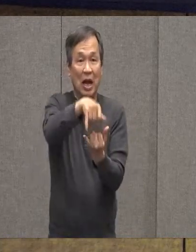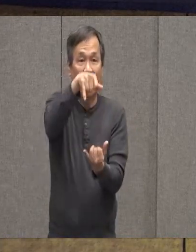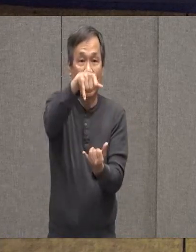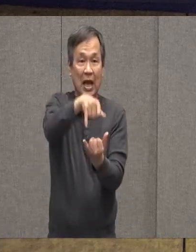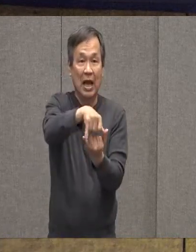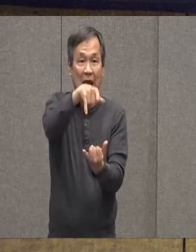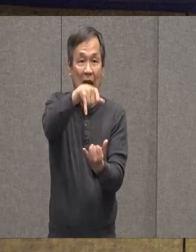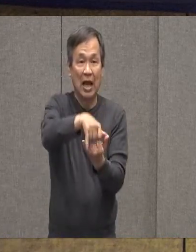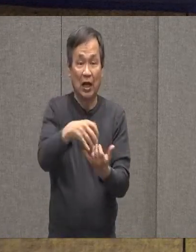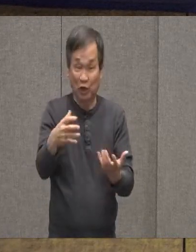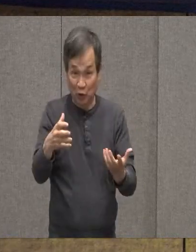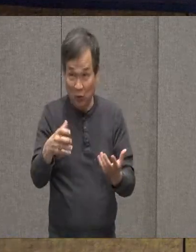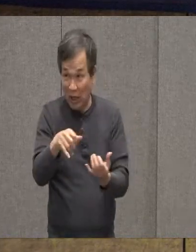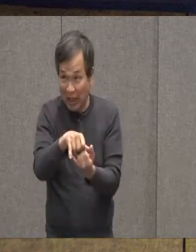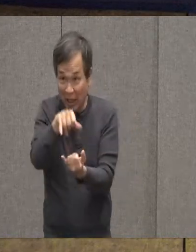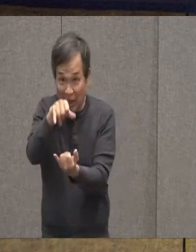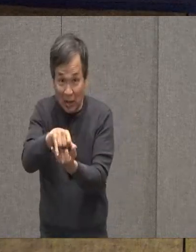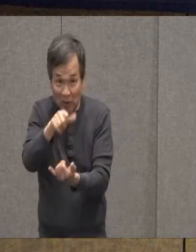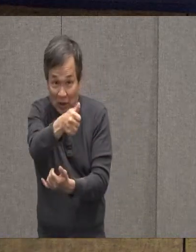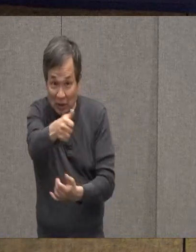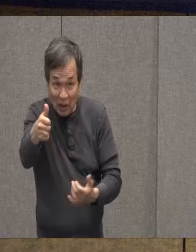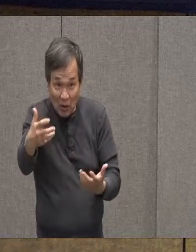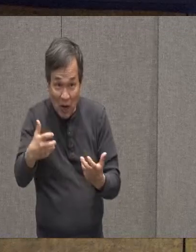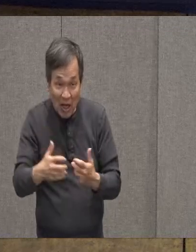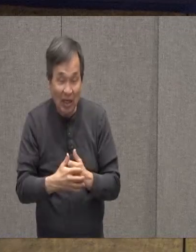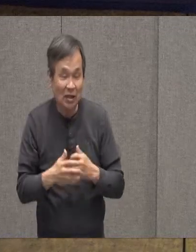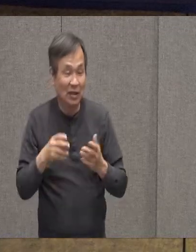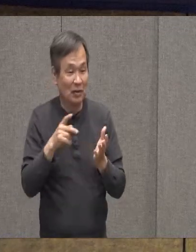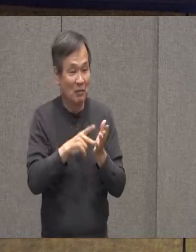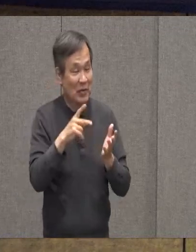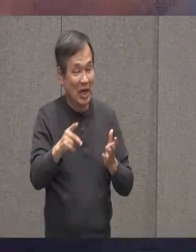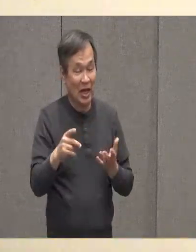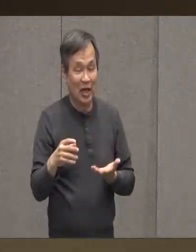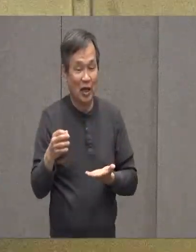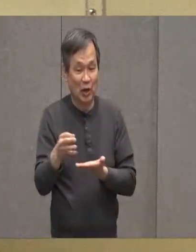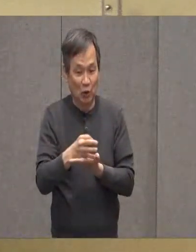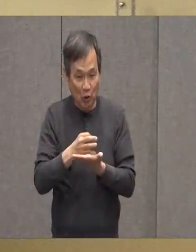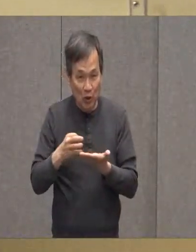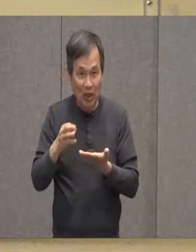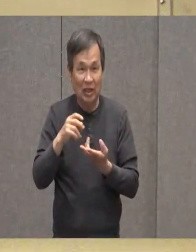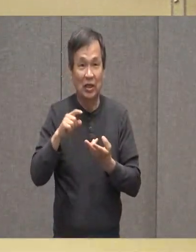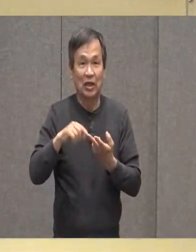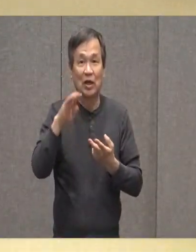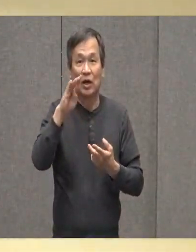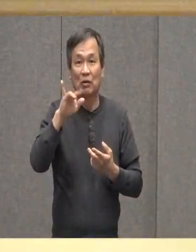Who doesn't want to hippopotamus. We could pay with coins or we could pay with bills.